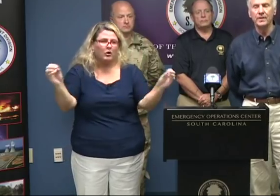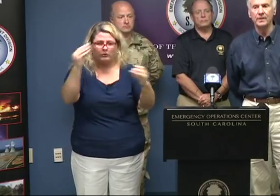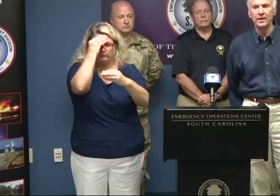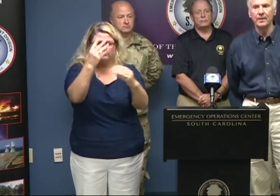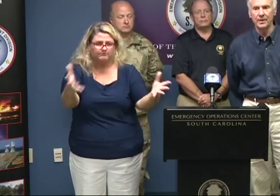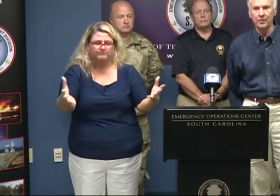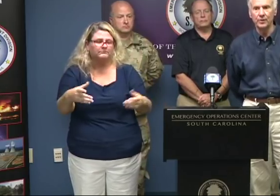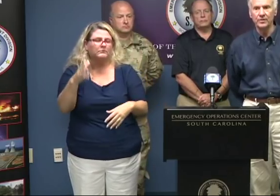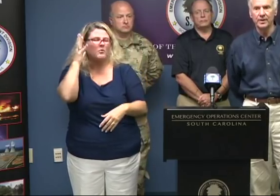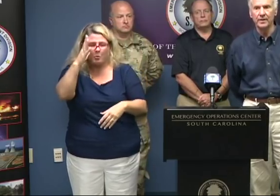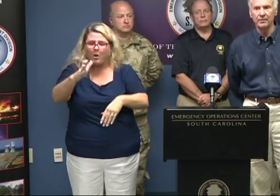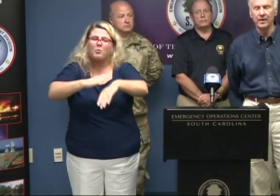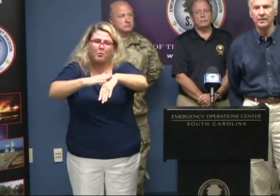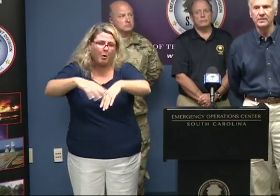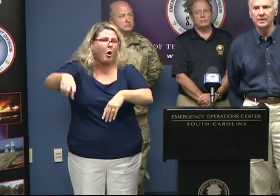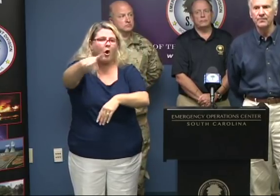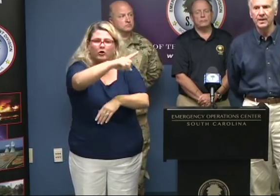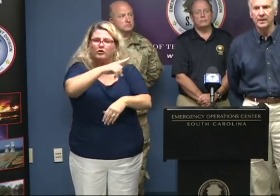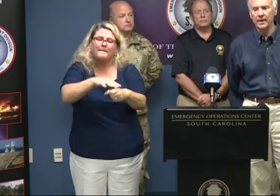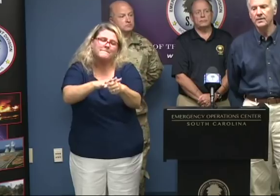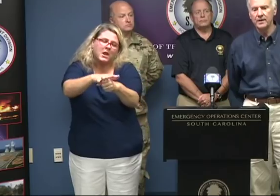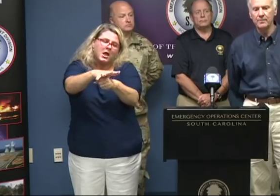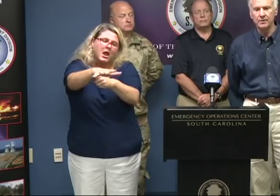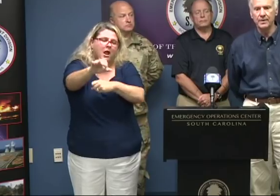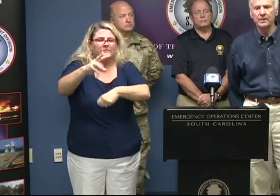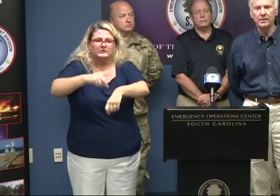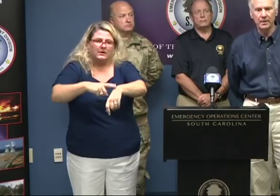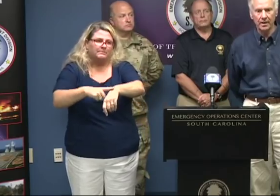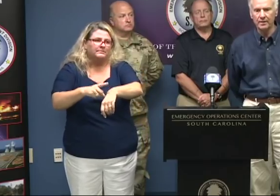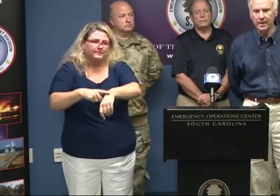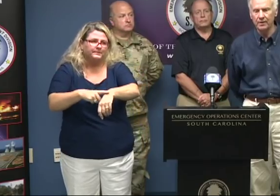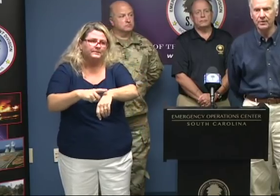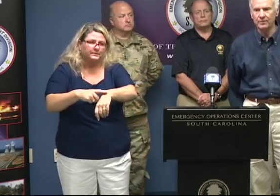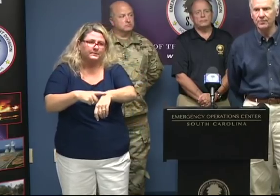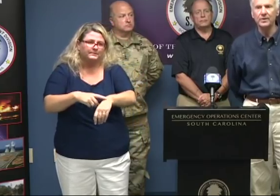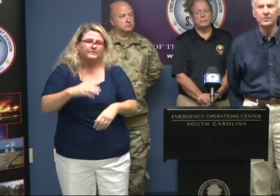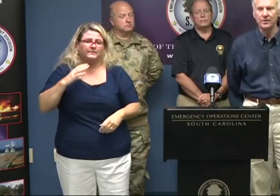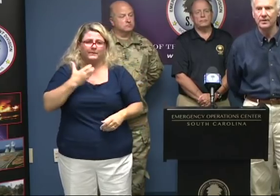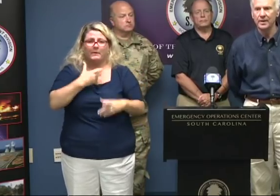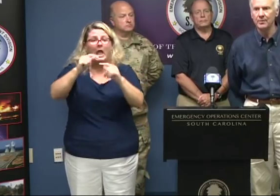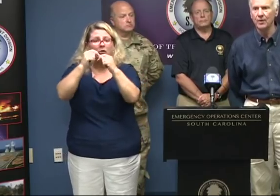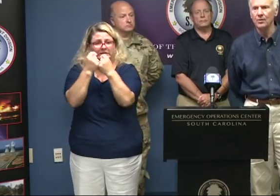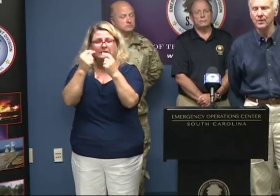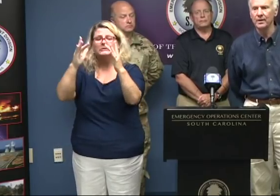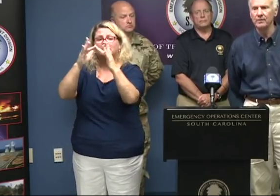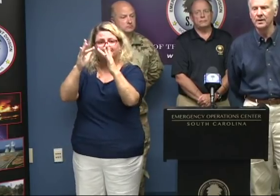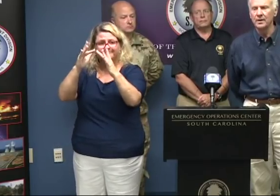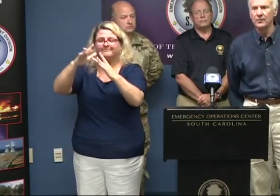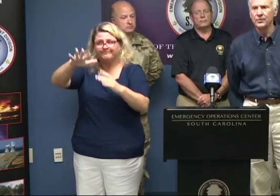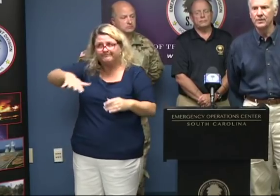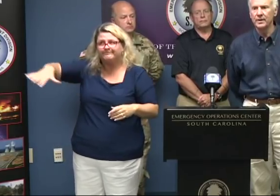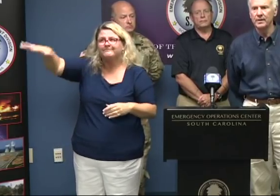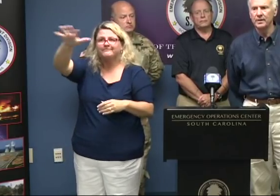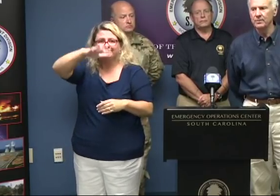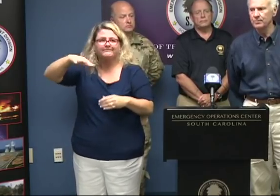of lead time and notice in advance. And our team has been in contact with the rest of the team all around the state,